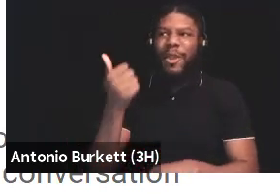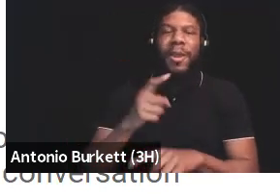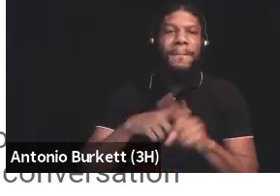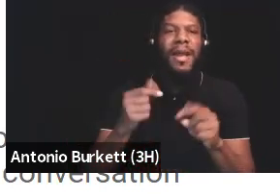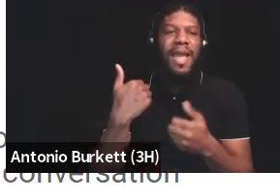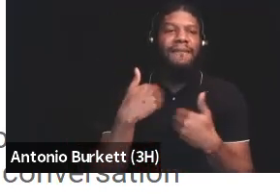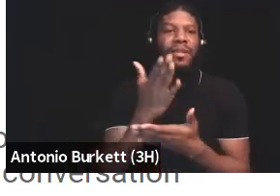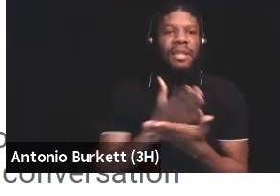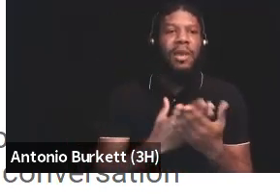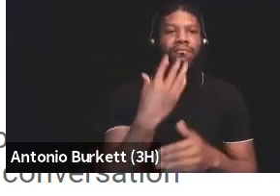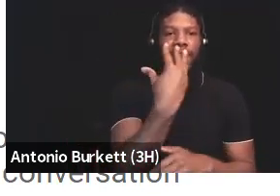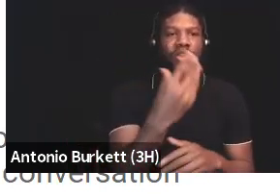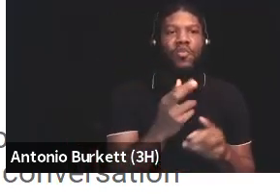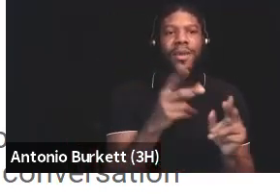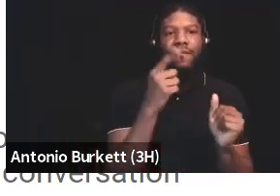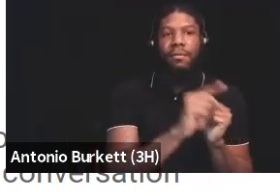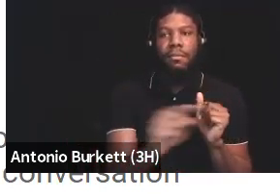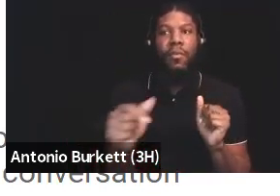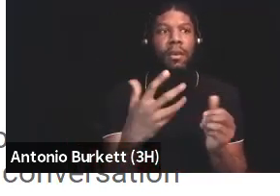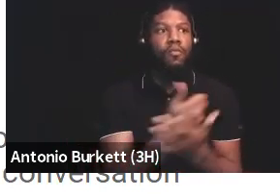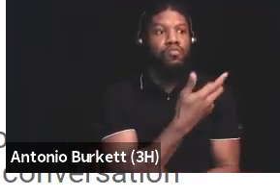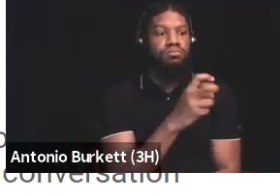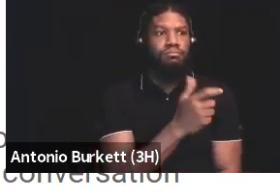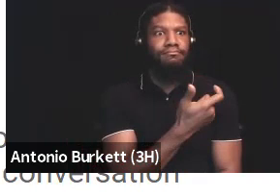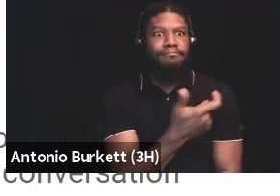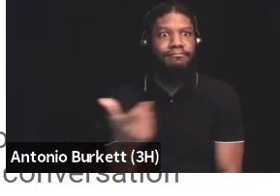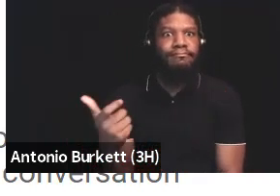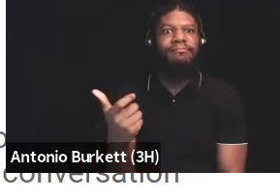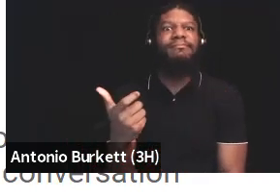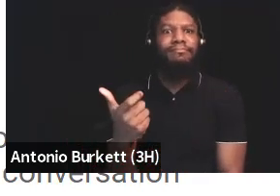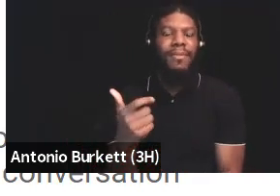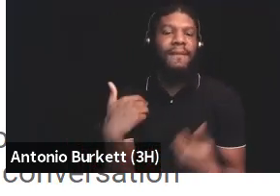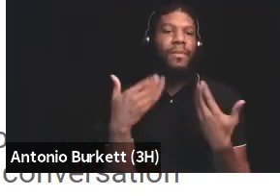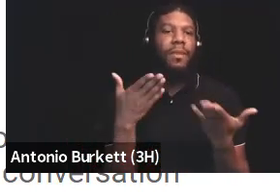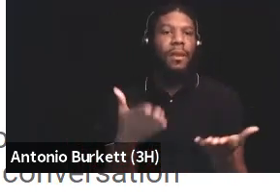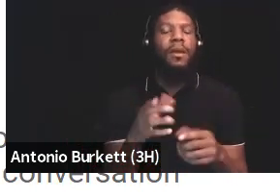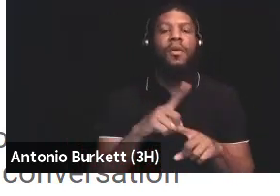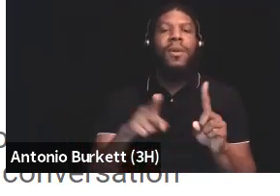And so it's that constant kind of collaboration on what we can do to kind of help students